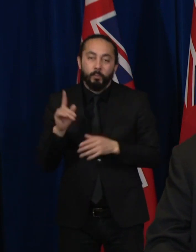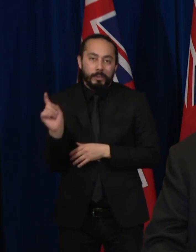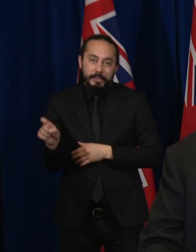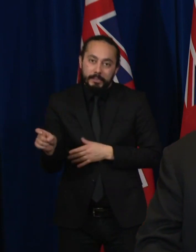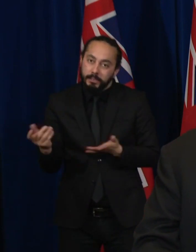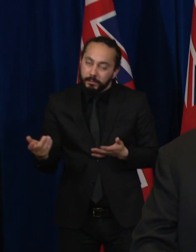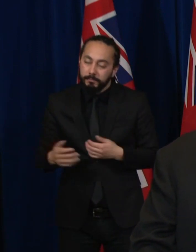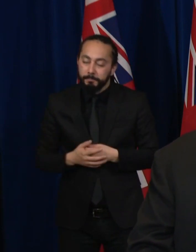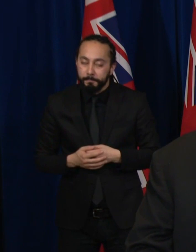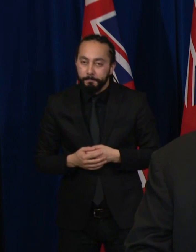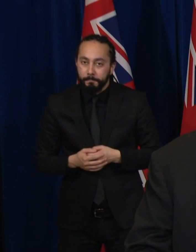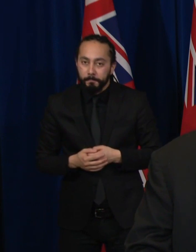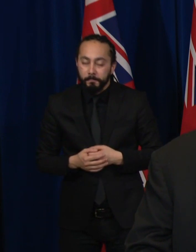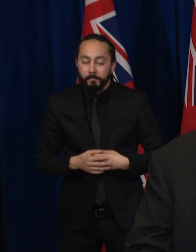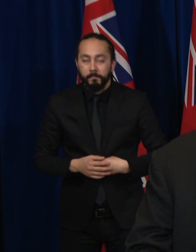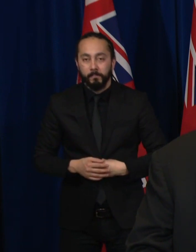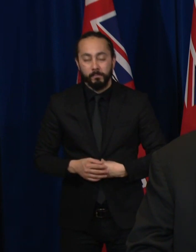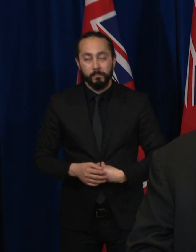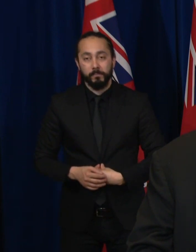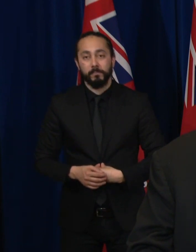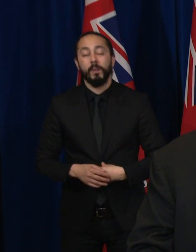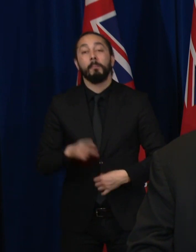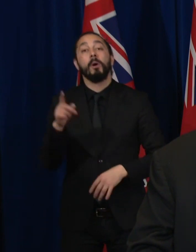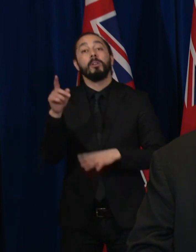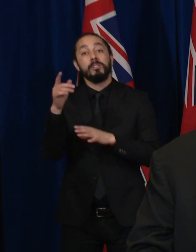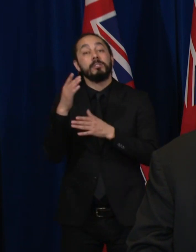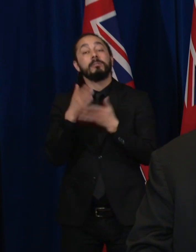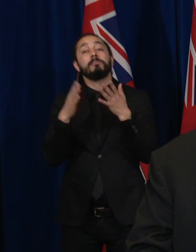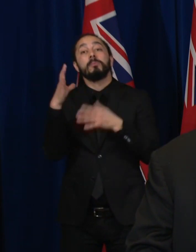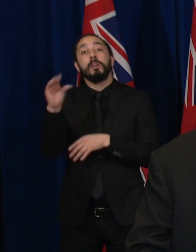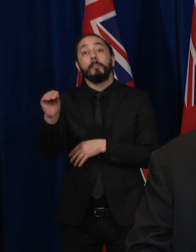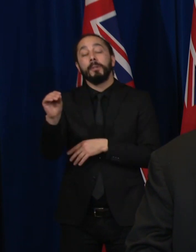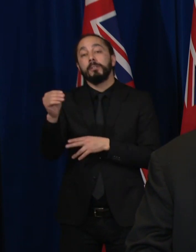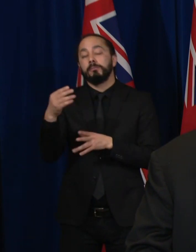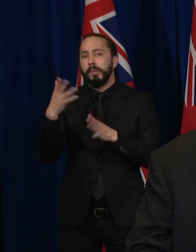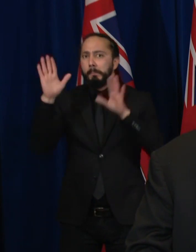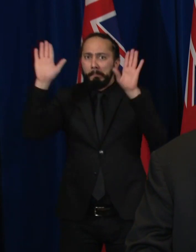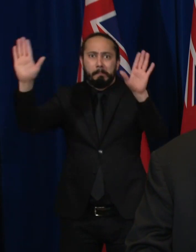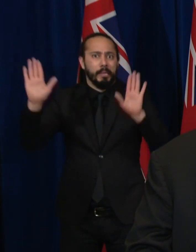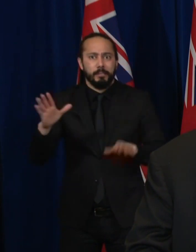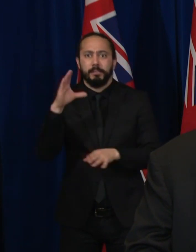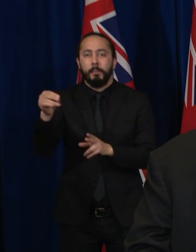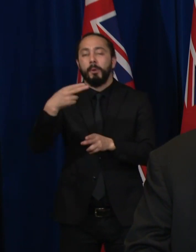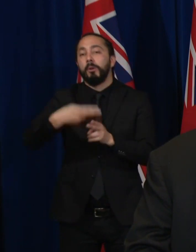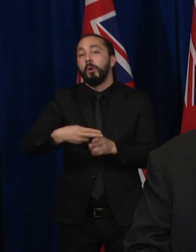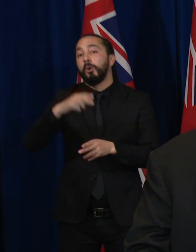especially companies like grocery gateway, which is an incredible company, by the way. They're really